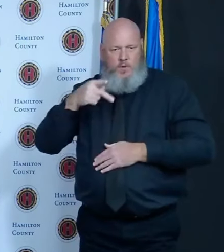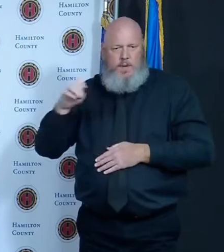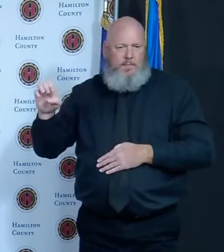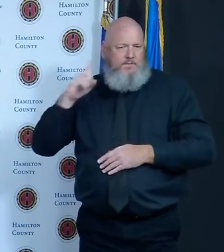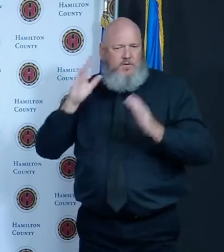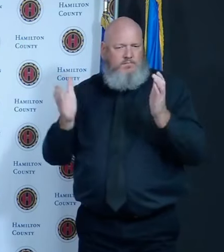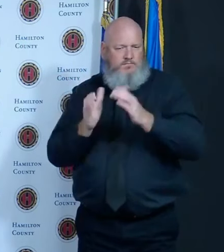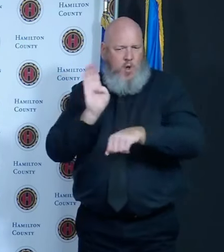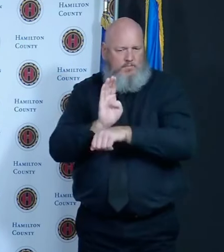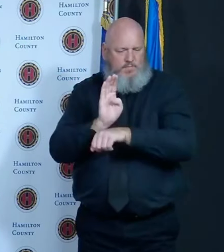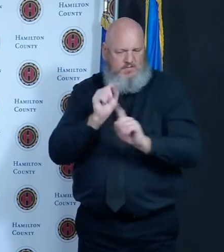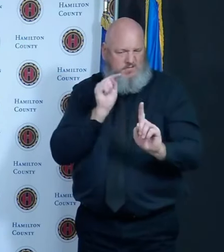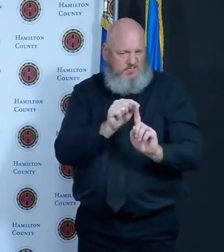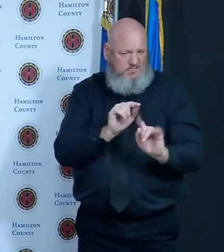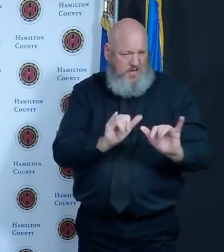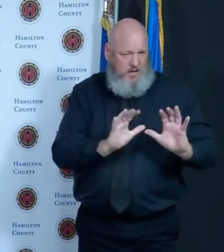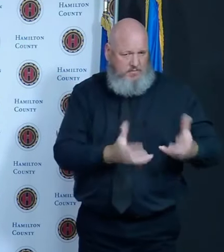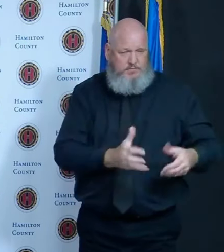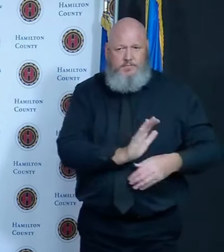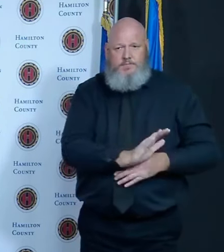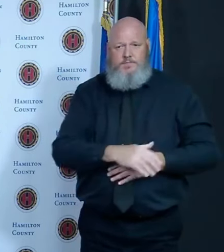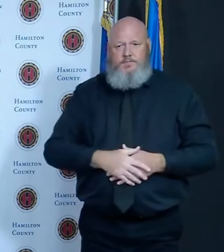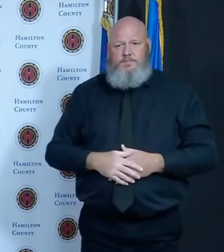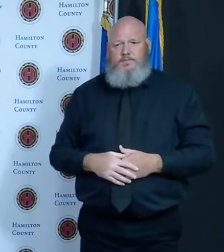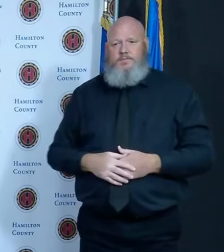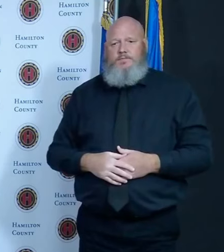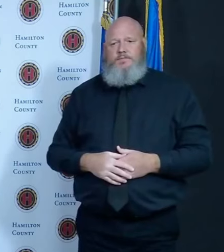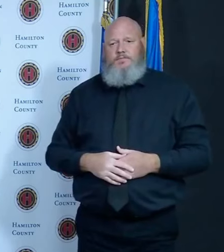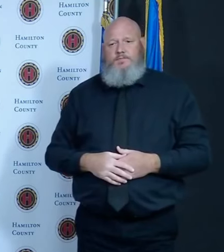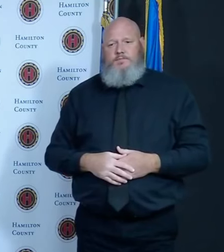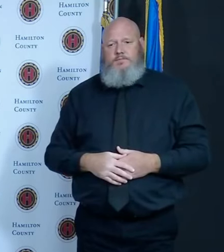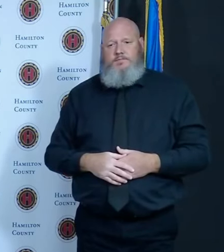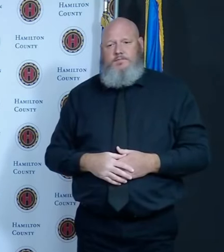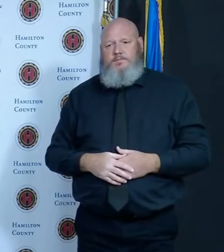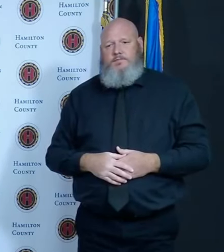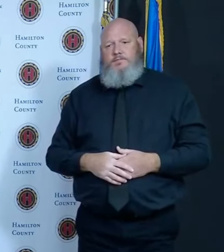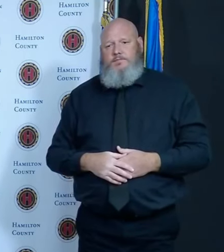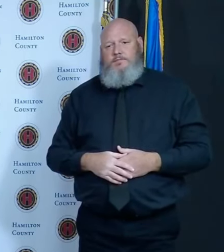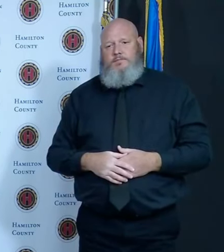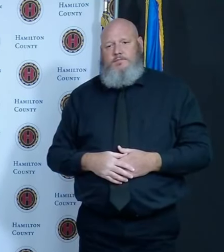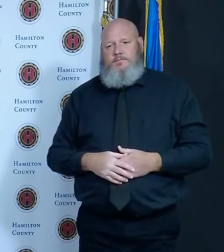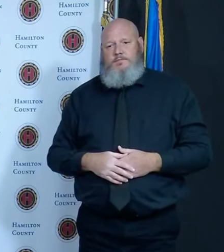group of economic development and community organizations on various